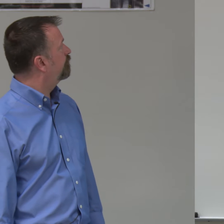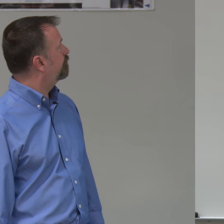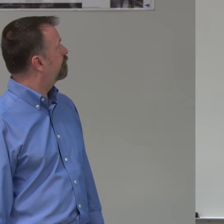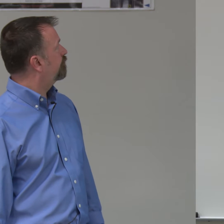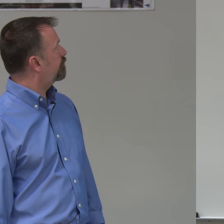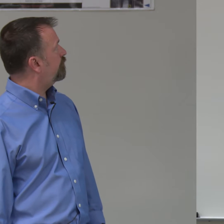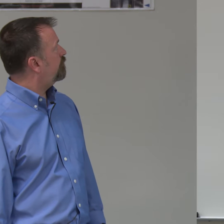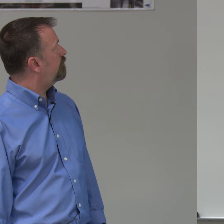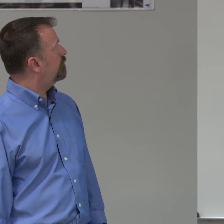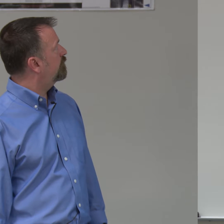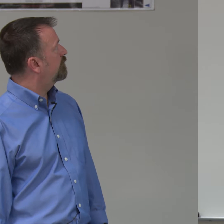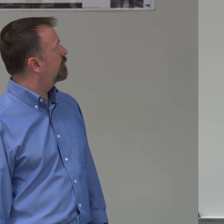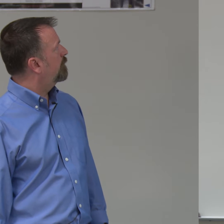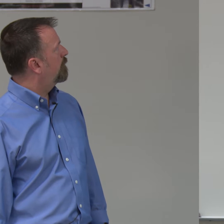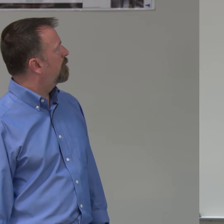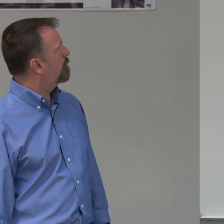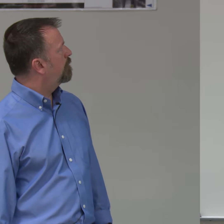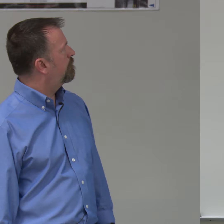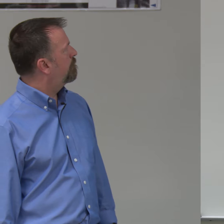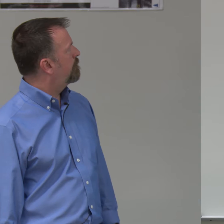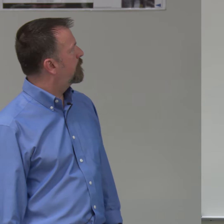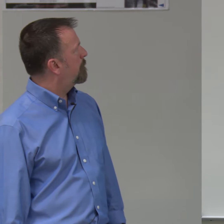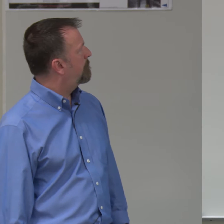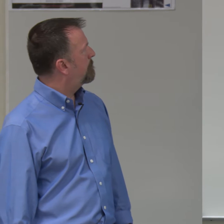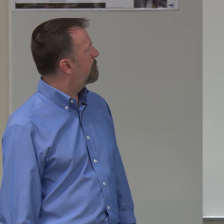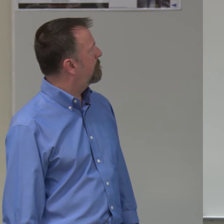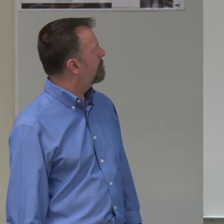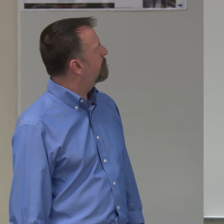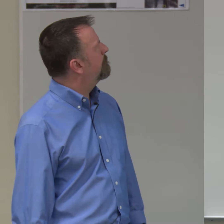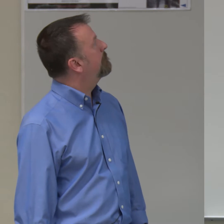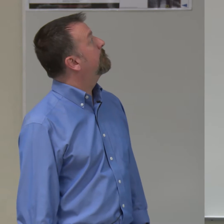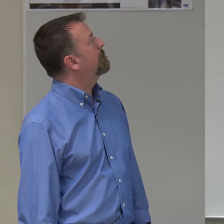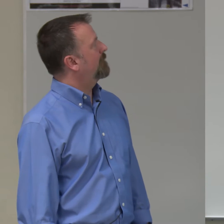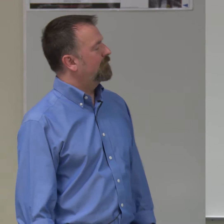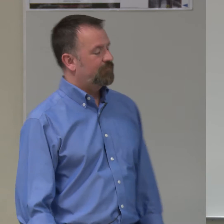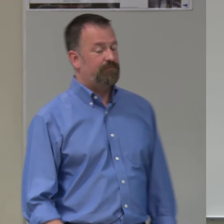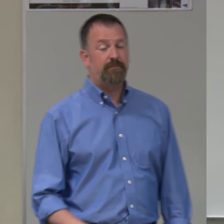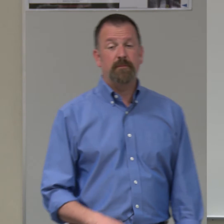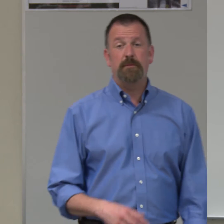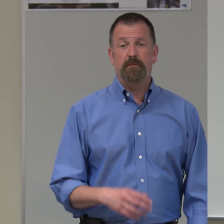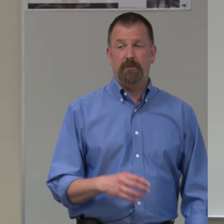So, and this illustrates how they can affect the infiltration of T cells.